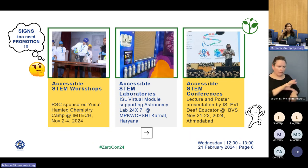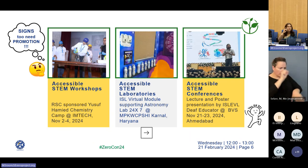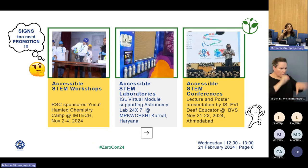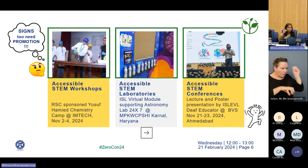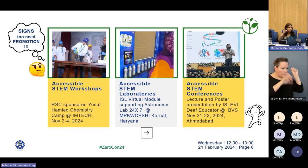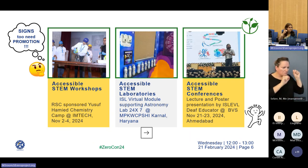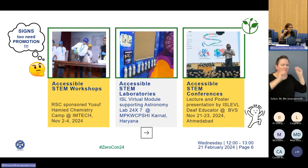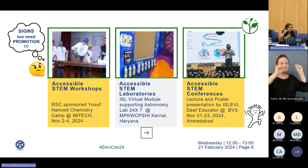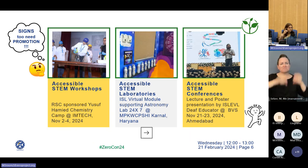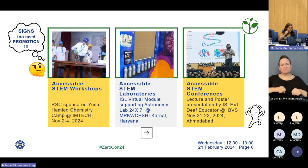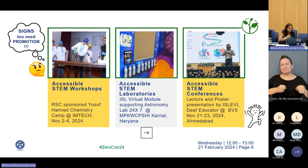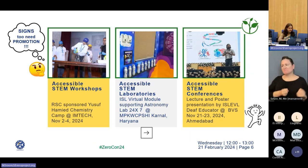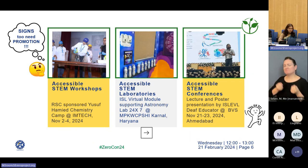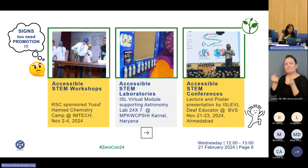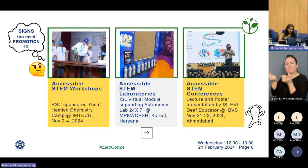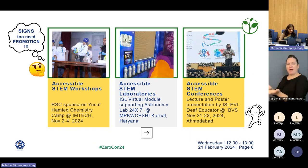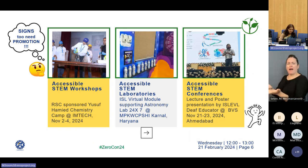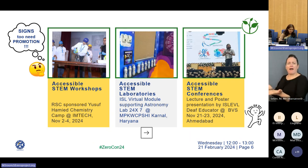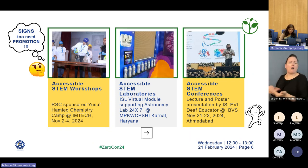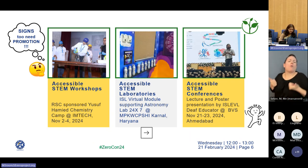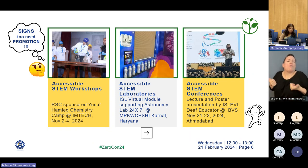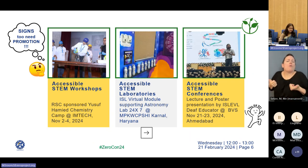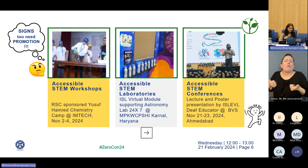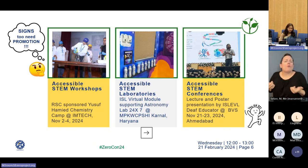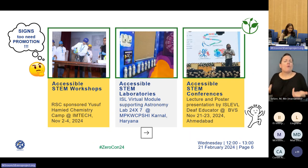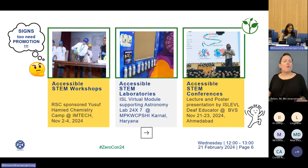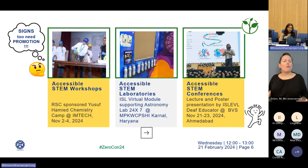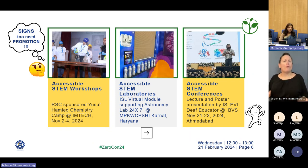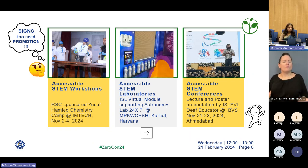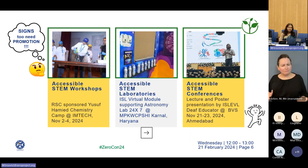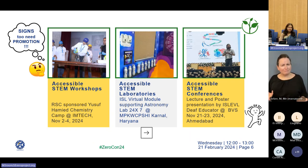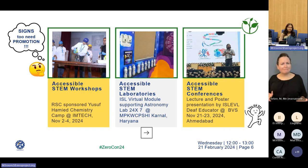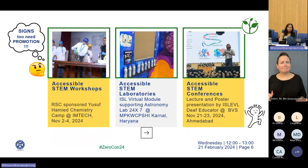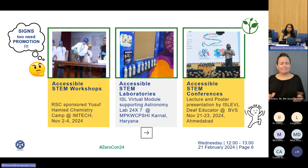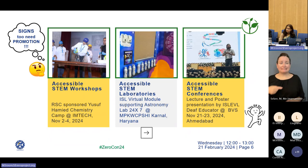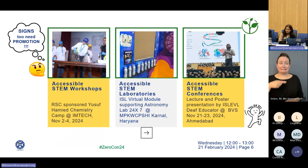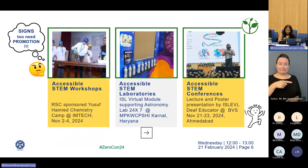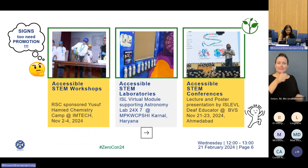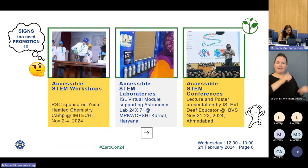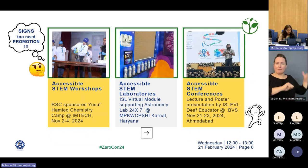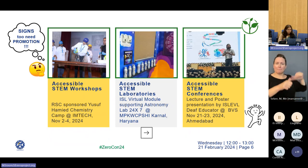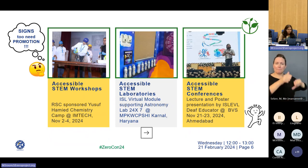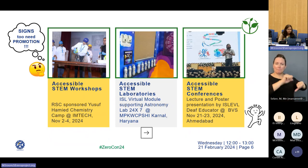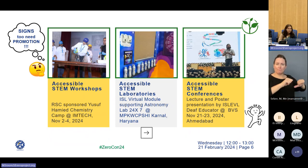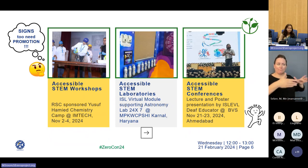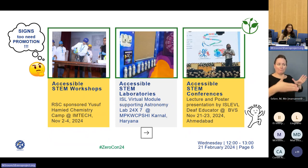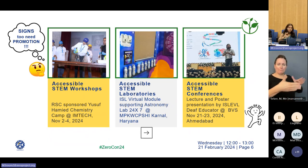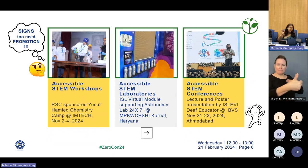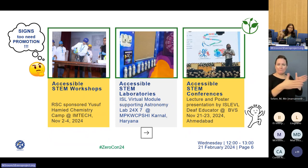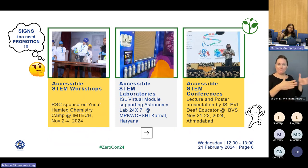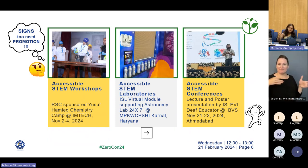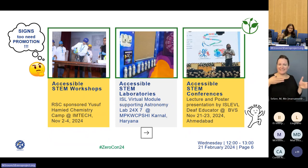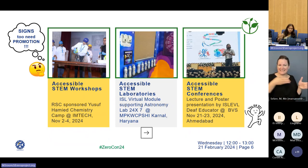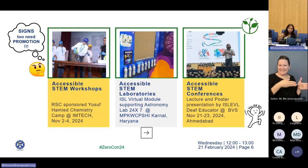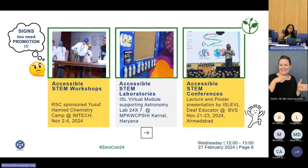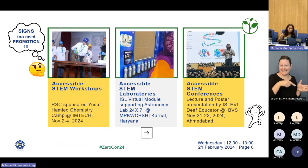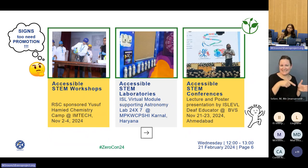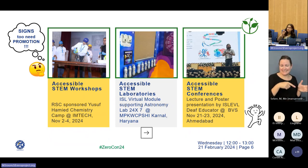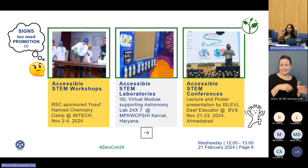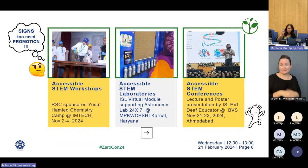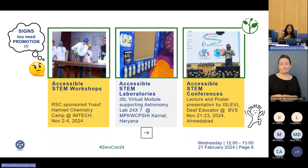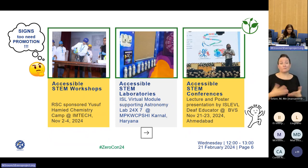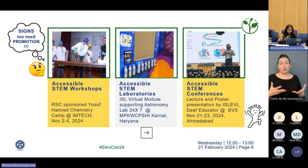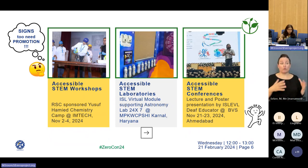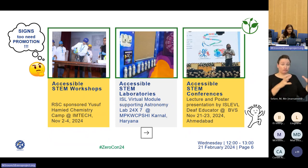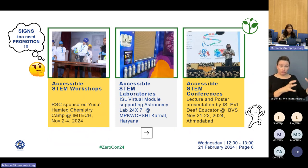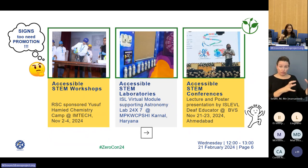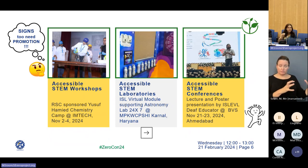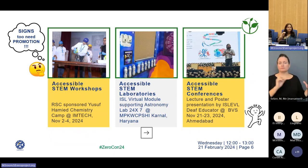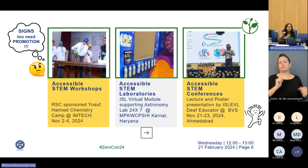a laboratory. Not only that, we have reached out to deaf schools, we collaborate with them,